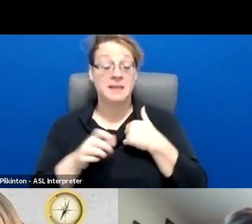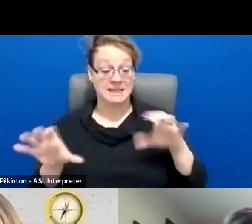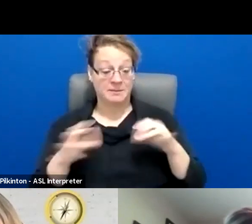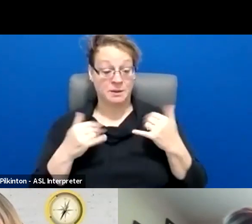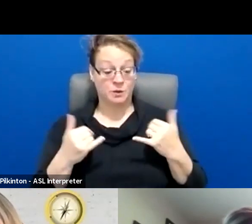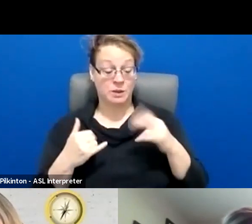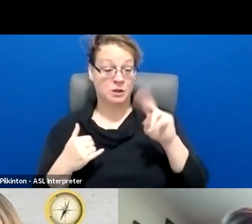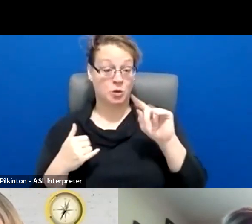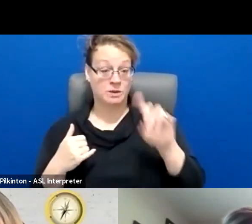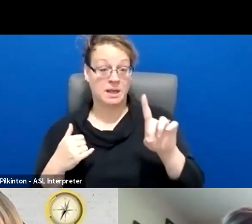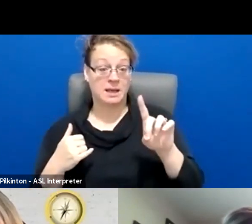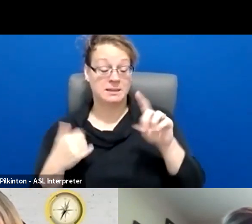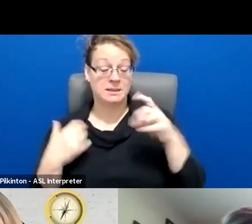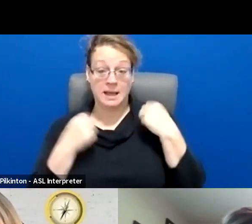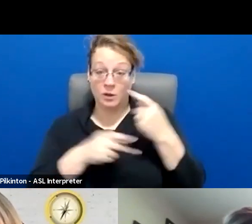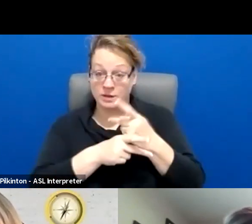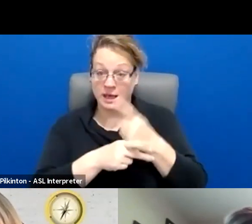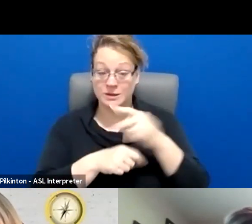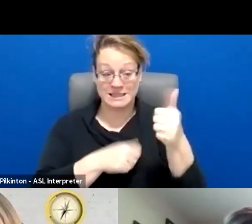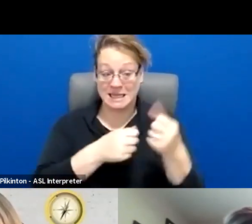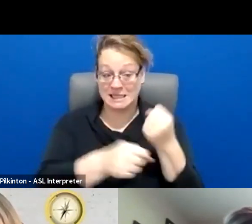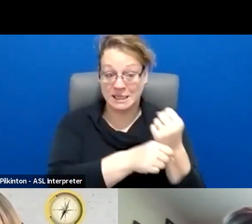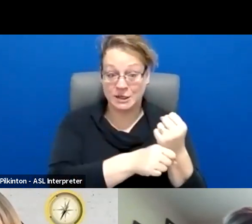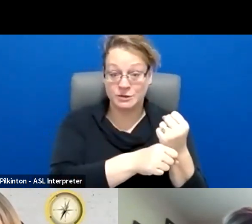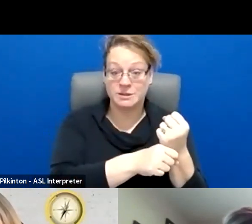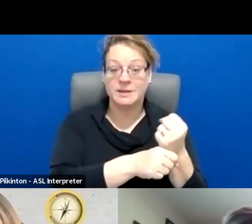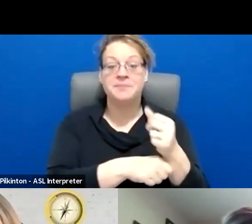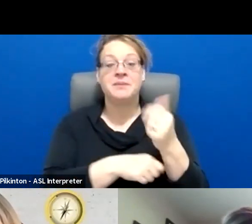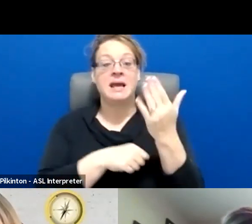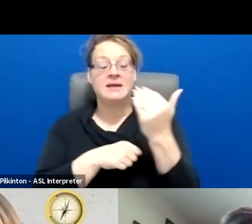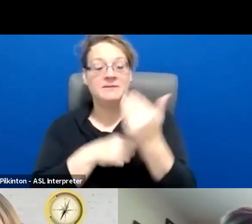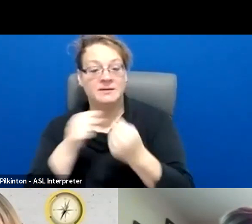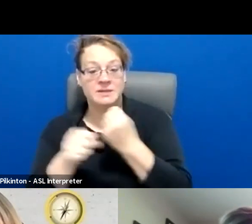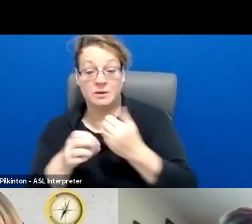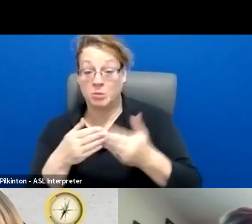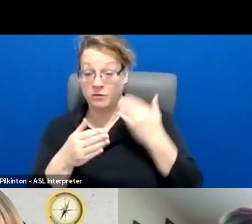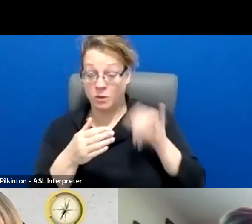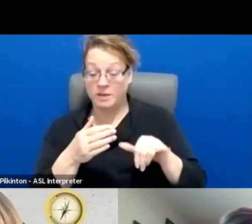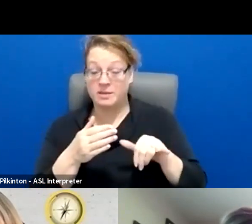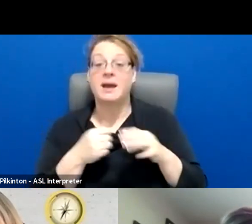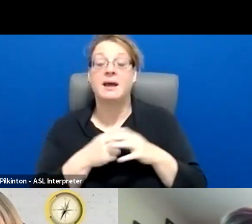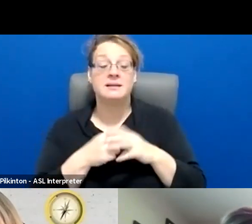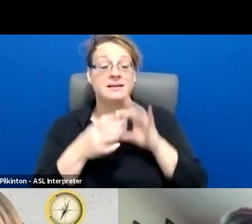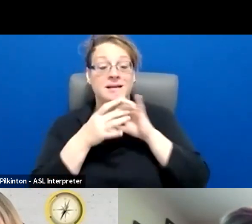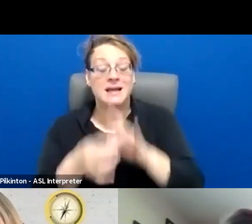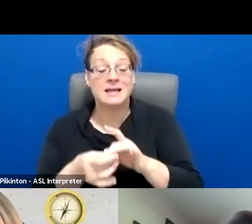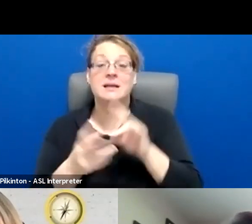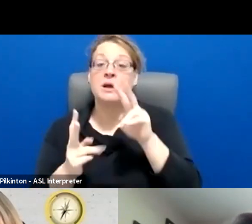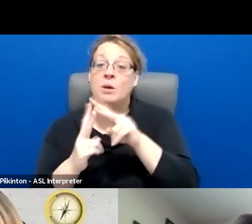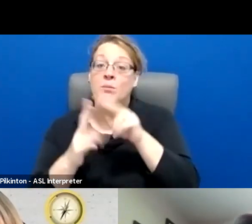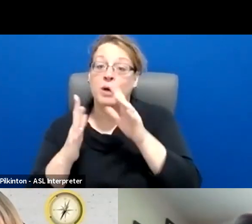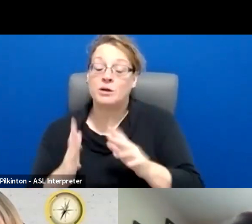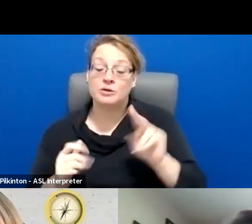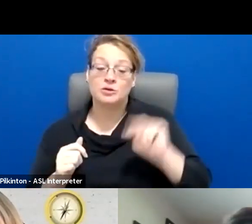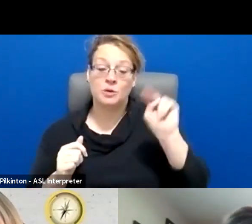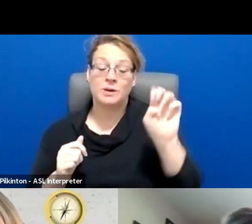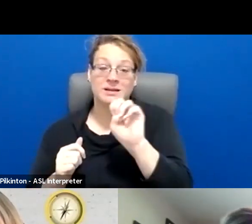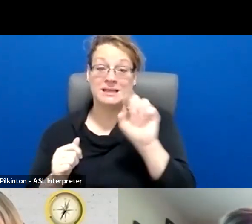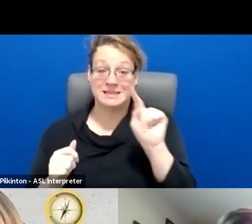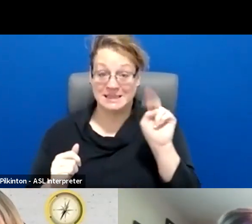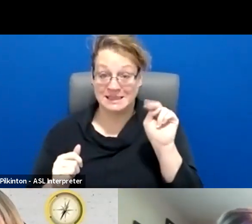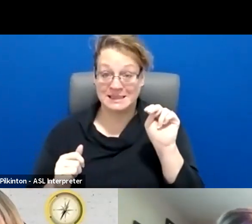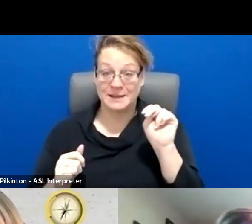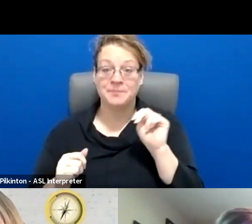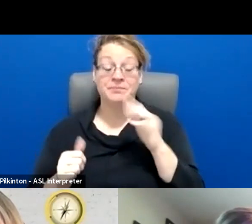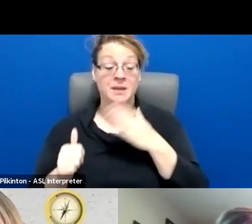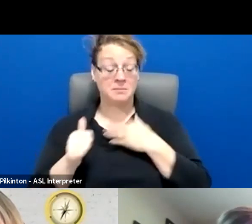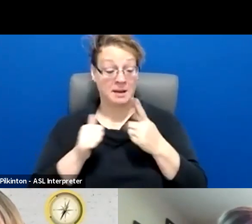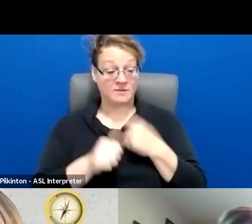As I talk to other businesses across the state, it is not something you have to do alone.